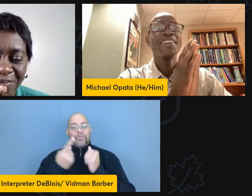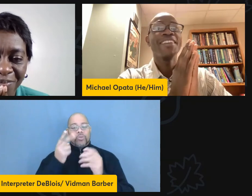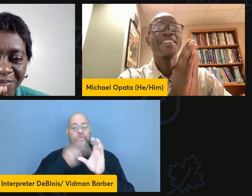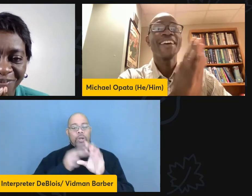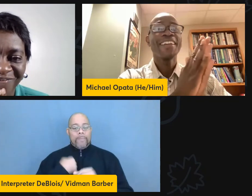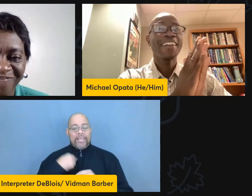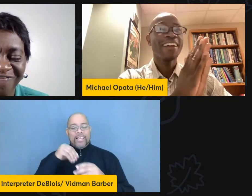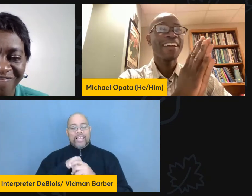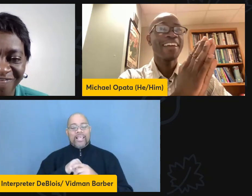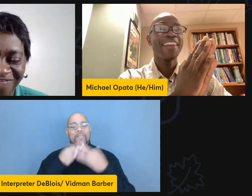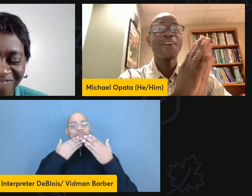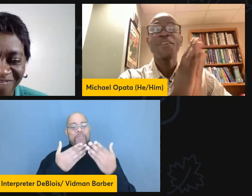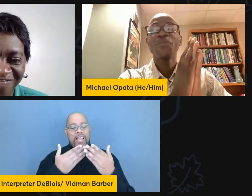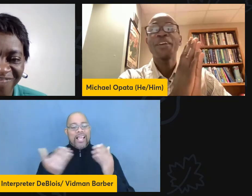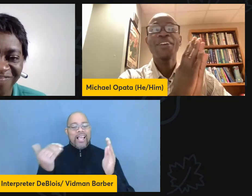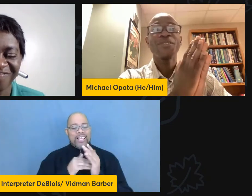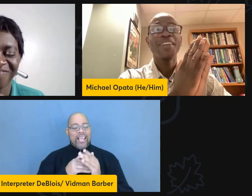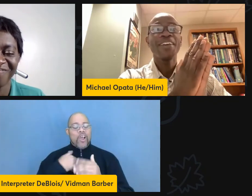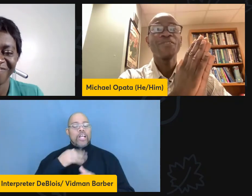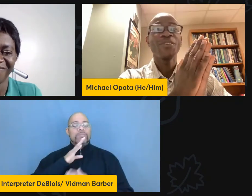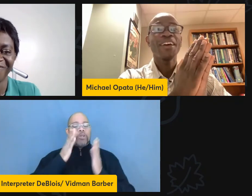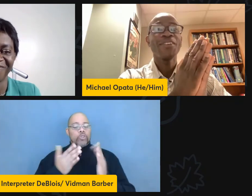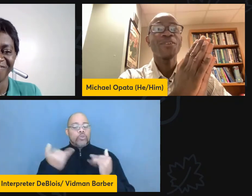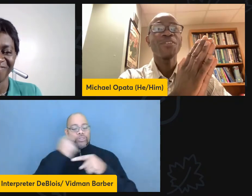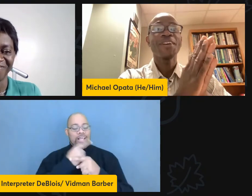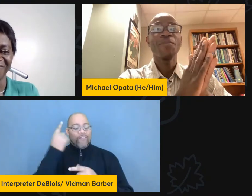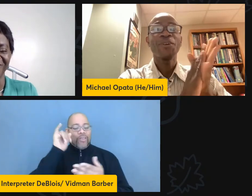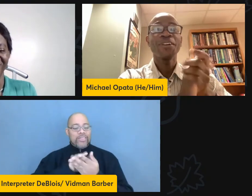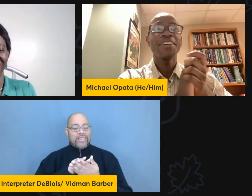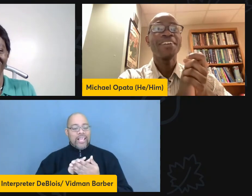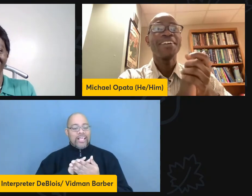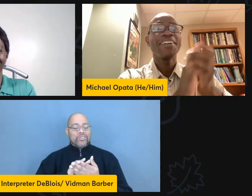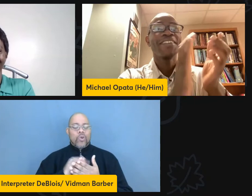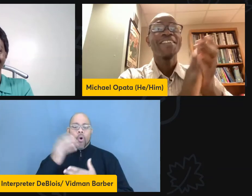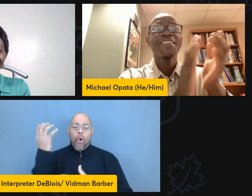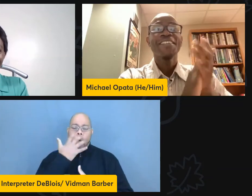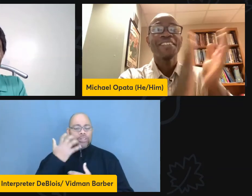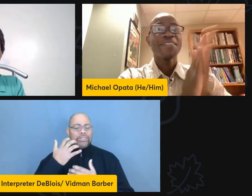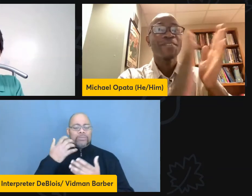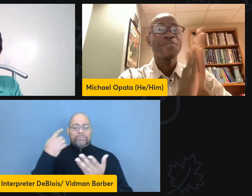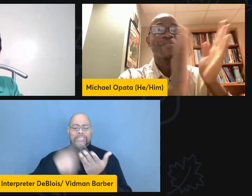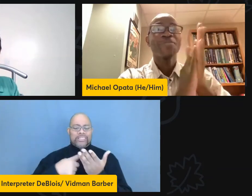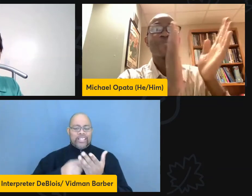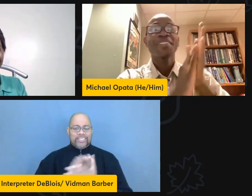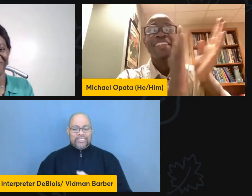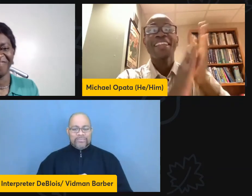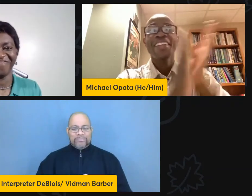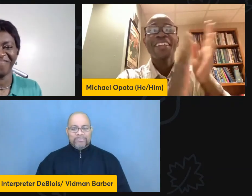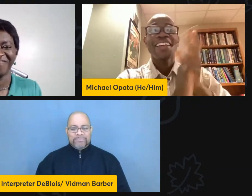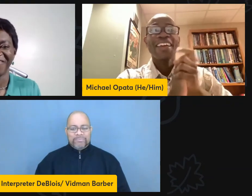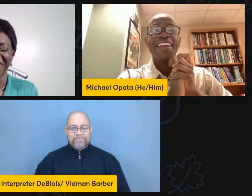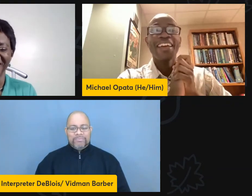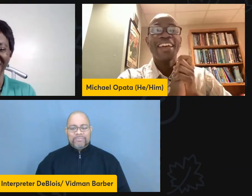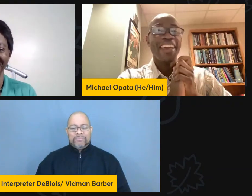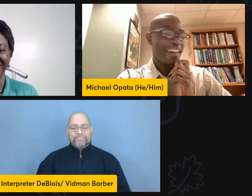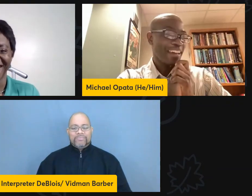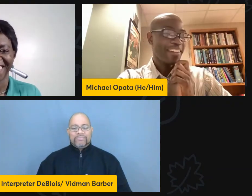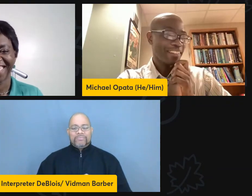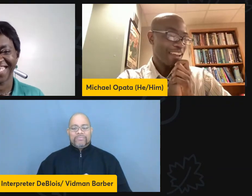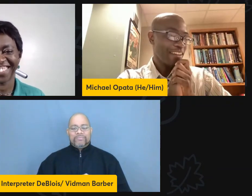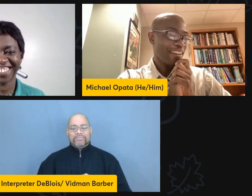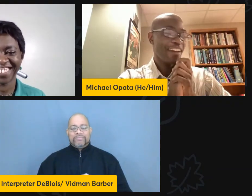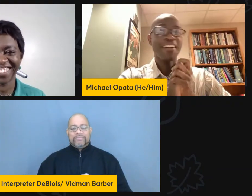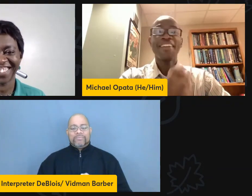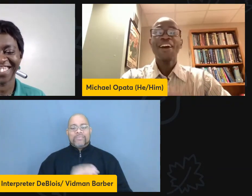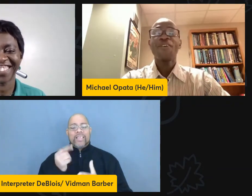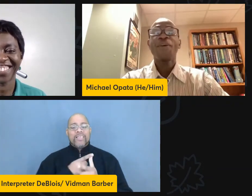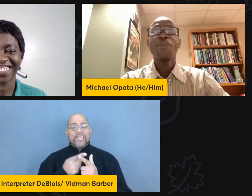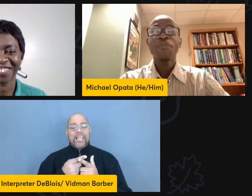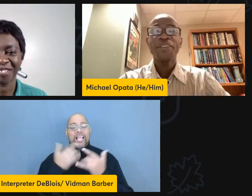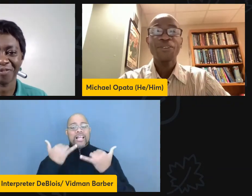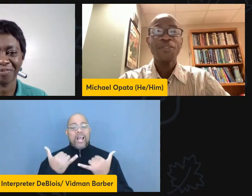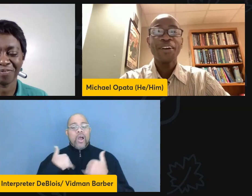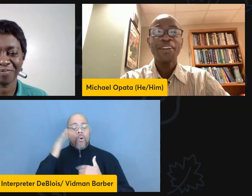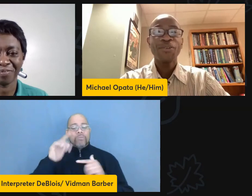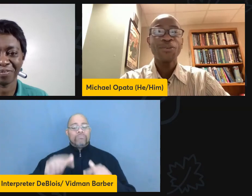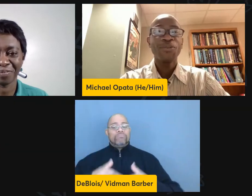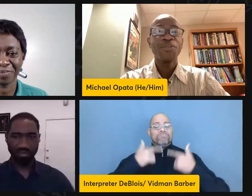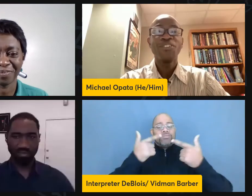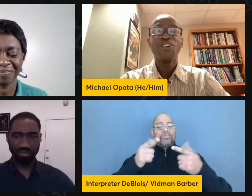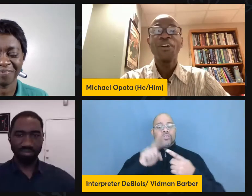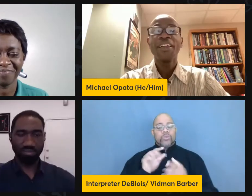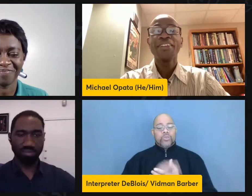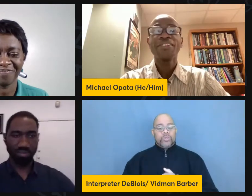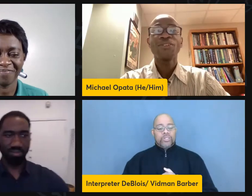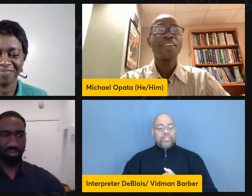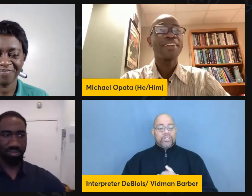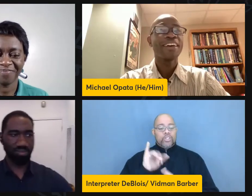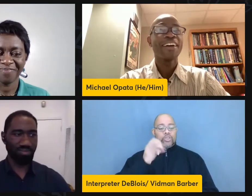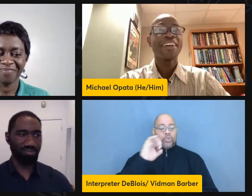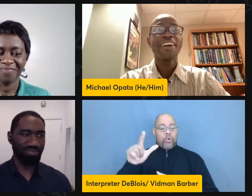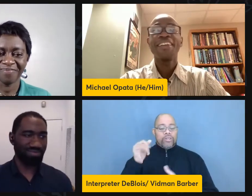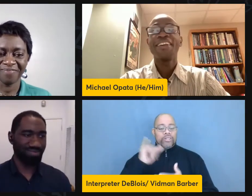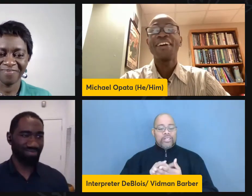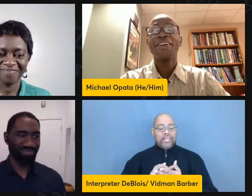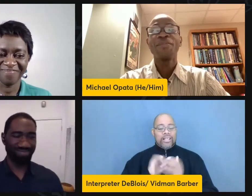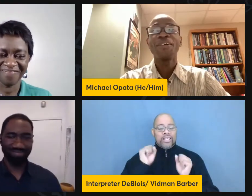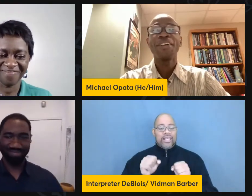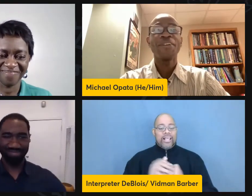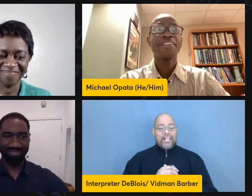in thanking again, our speaker today for that awesome talk. And then, now I will pass over to Joel so that he can give us